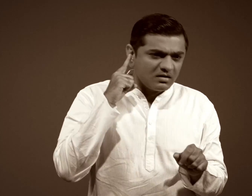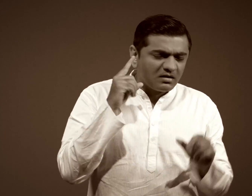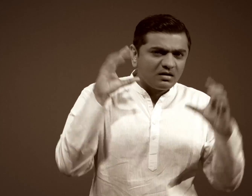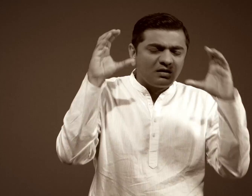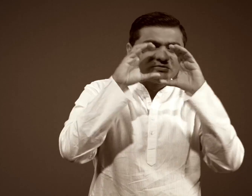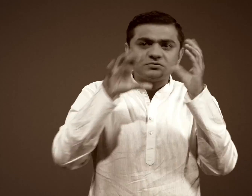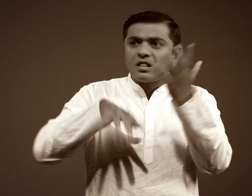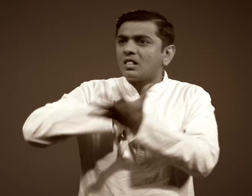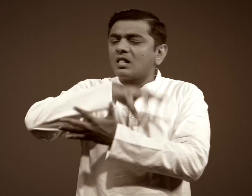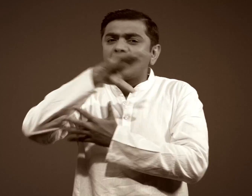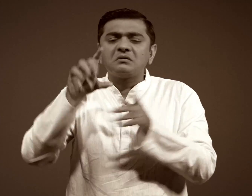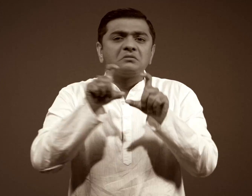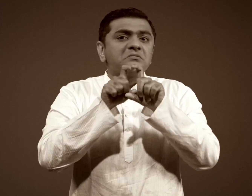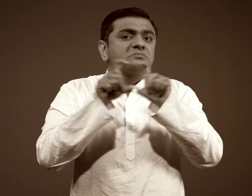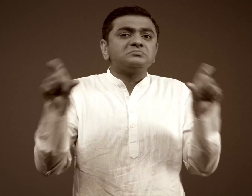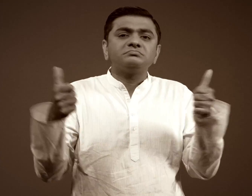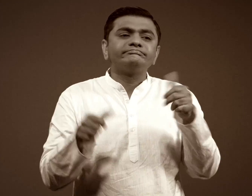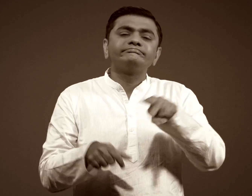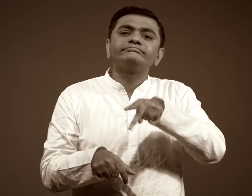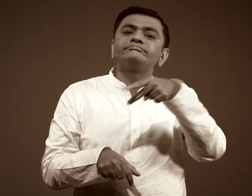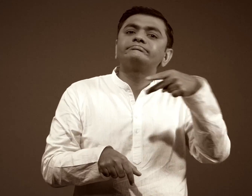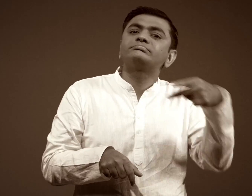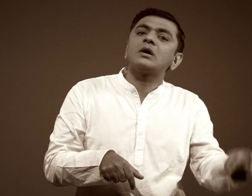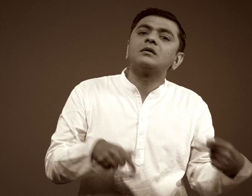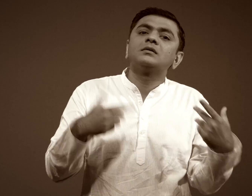though others did not hear him say anything.